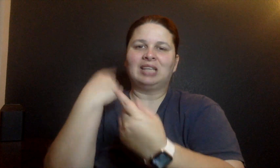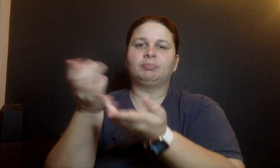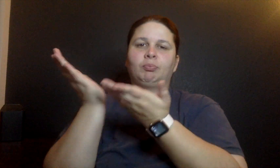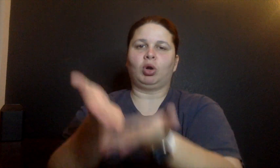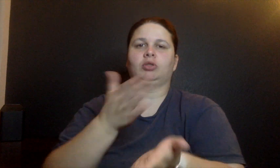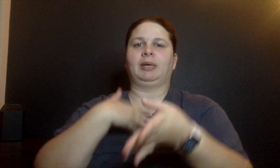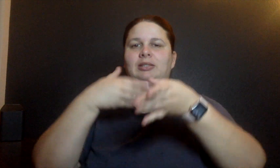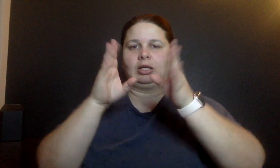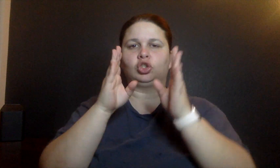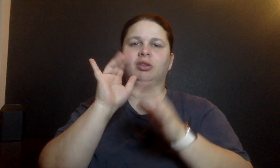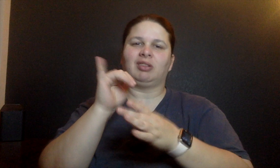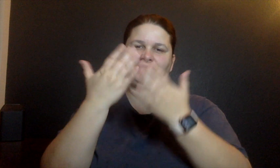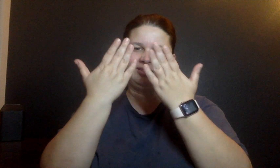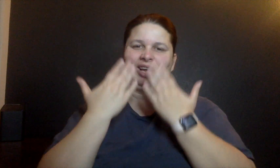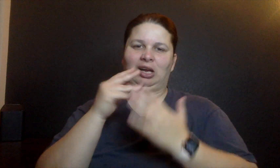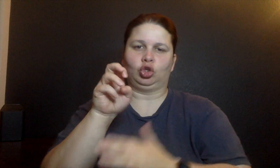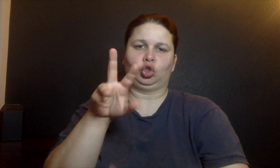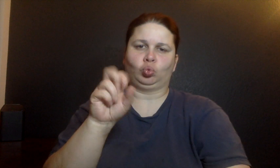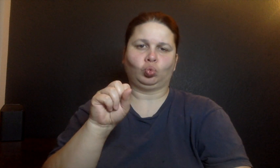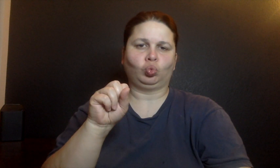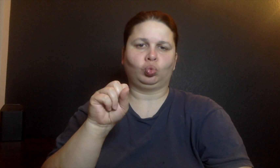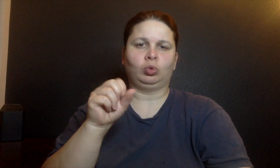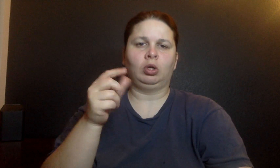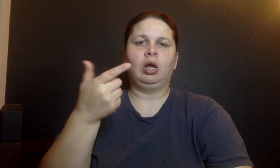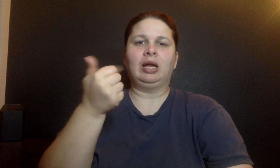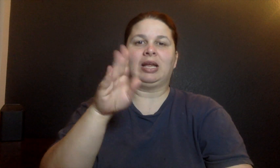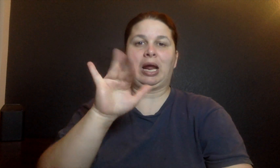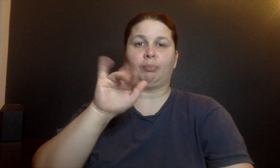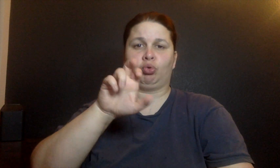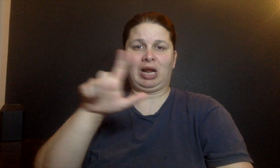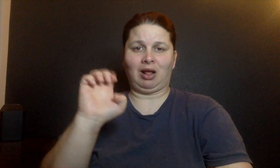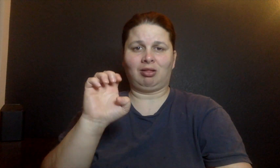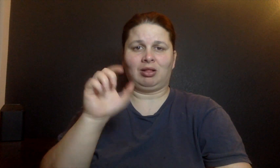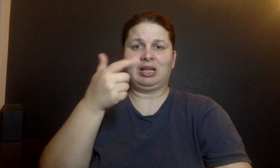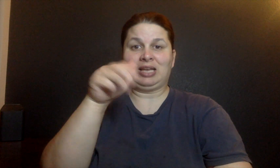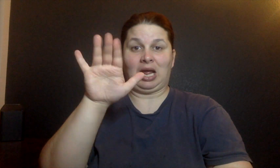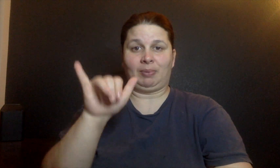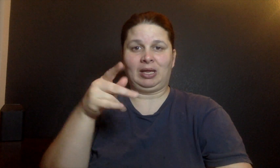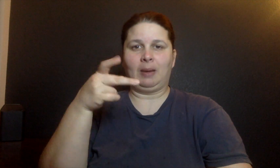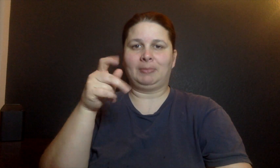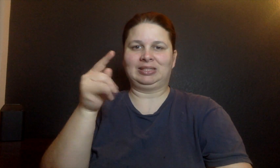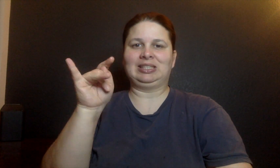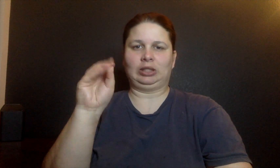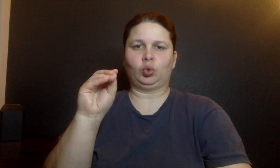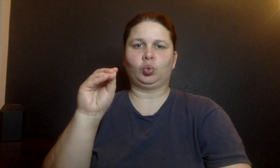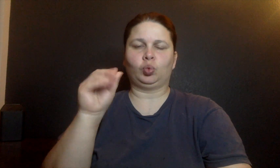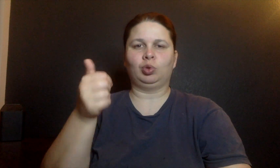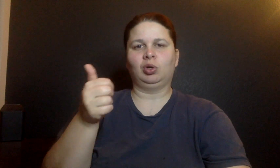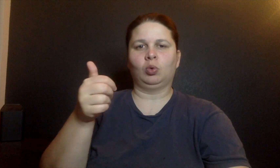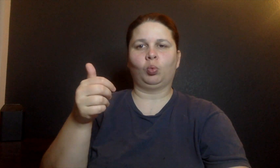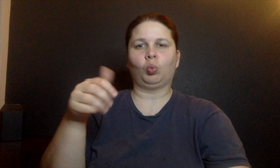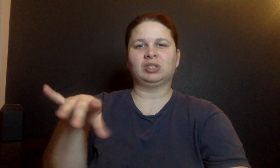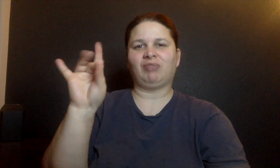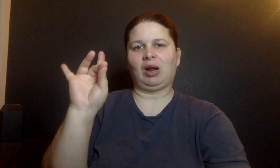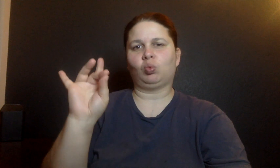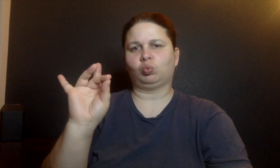Yes, it has been brought to my attention that sad news have come upon us. Gabrielle "Gabby" Petito has been found.